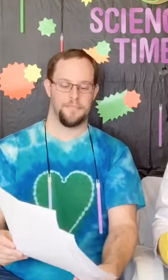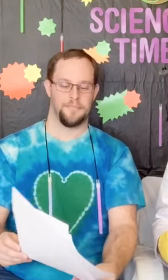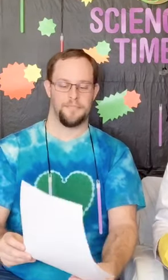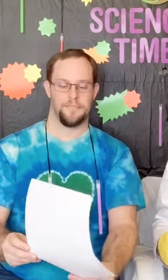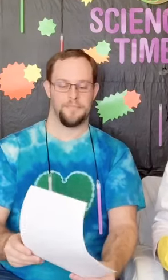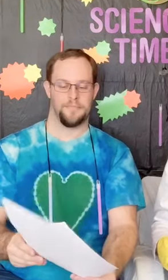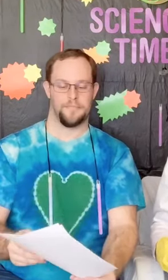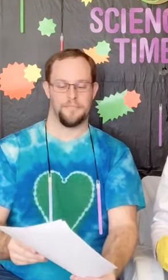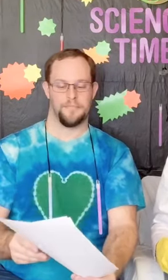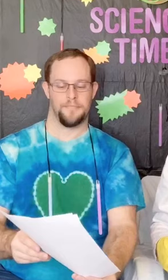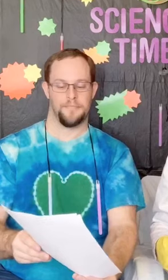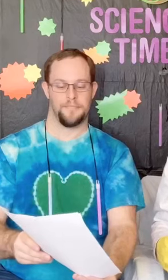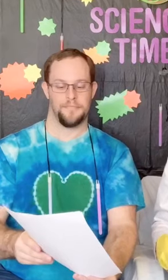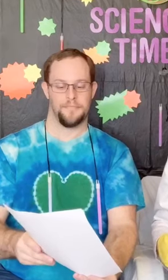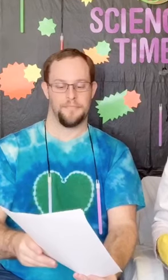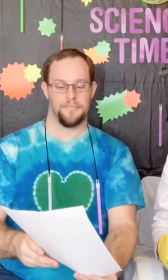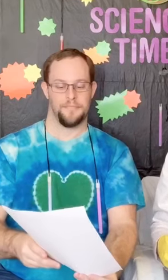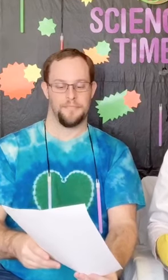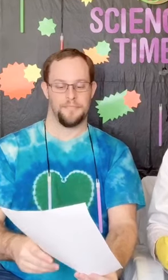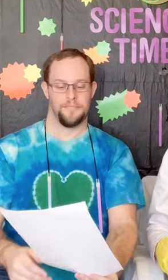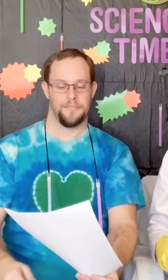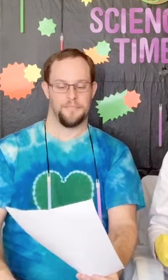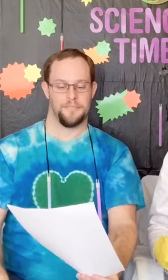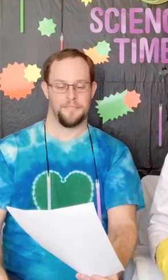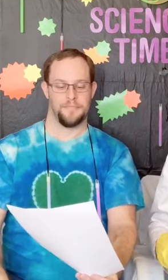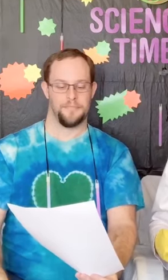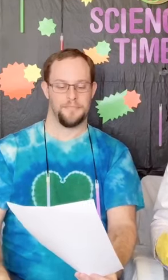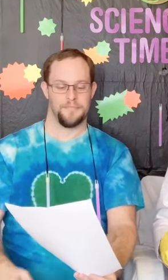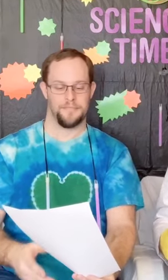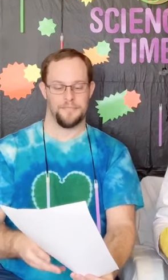The majorette was at a football game, her baton and hardly twirled.